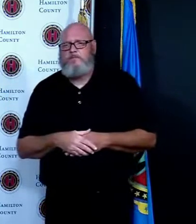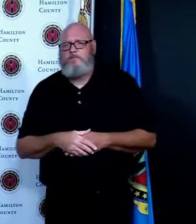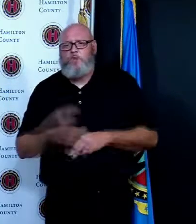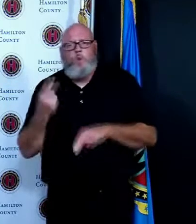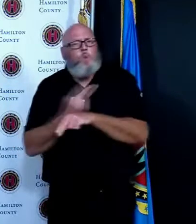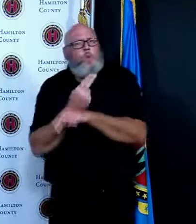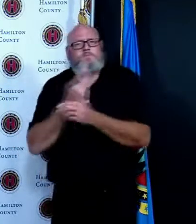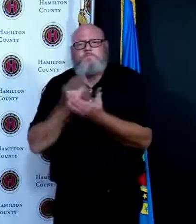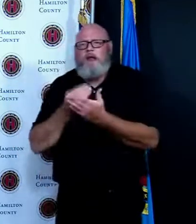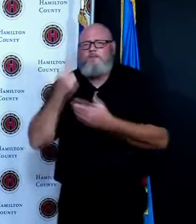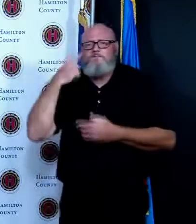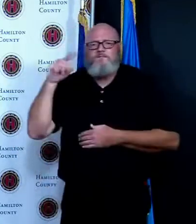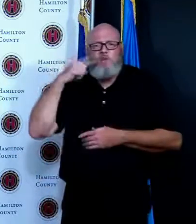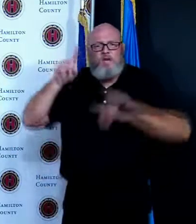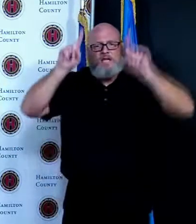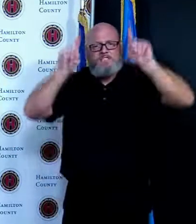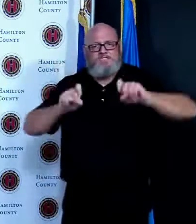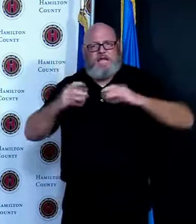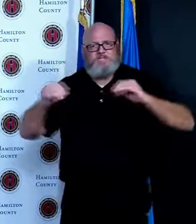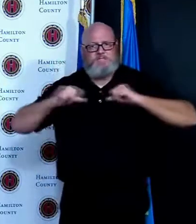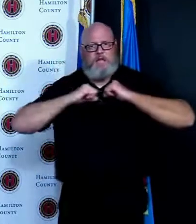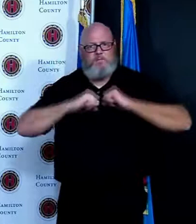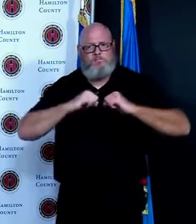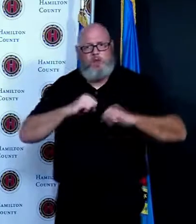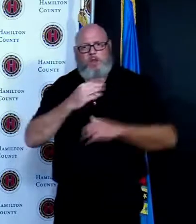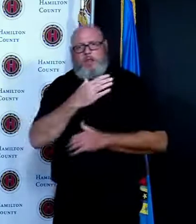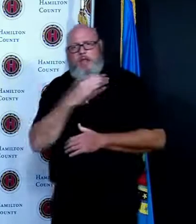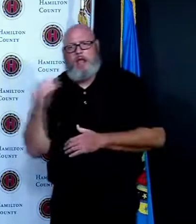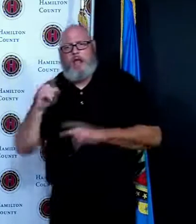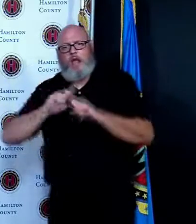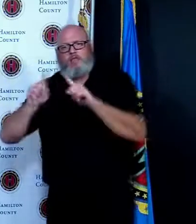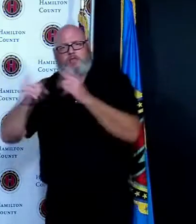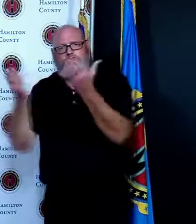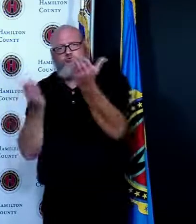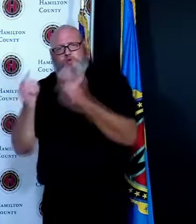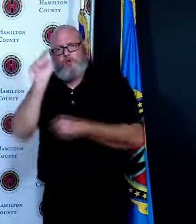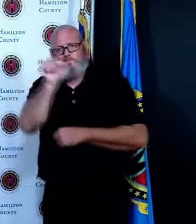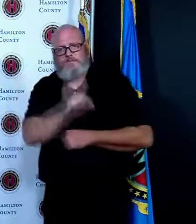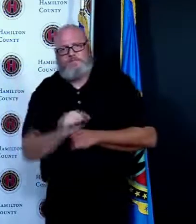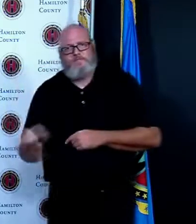we've talked extensively about our incredible partnership with the Health Collaborative and and